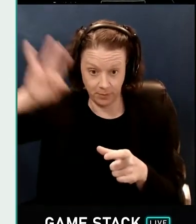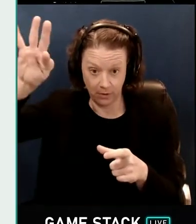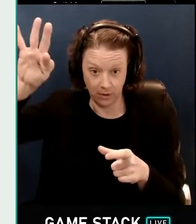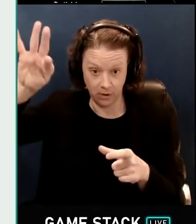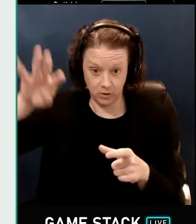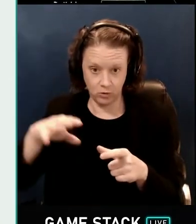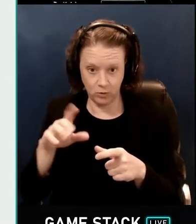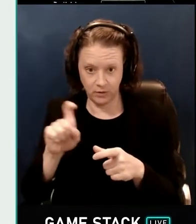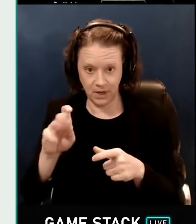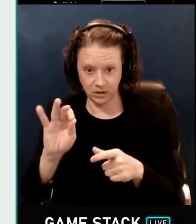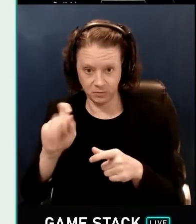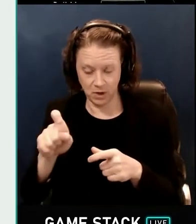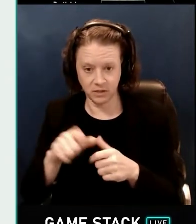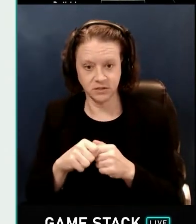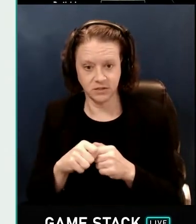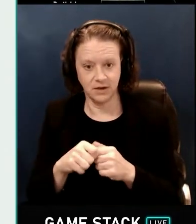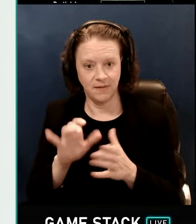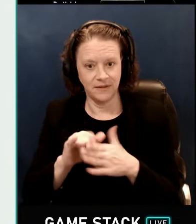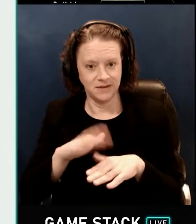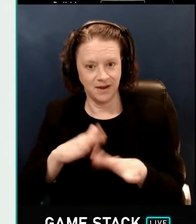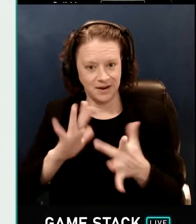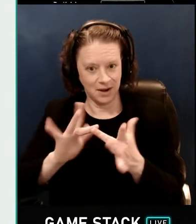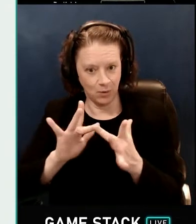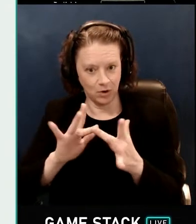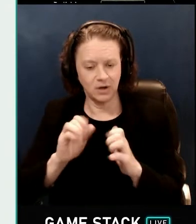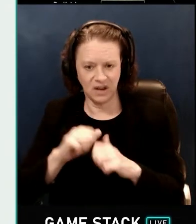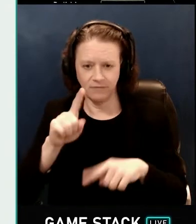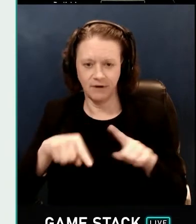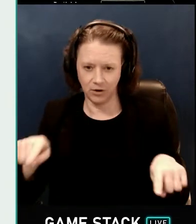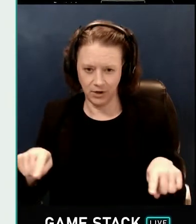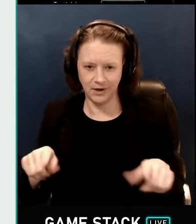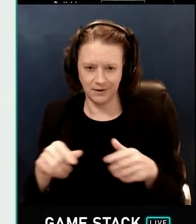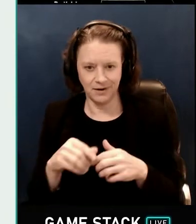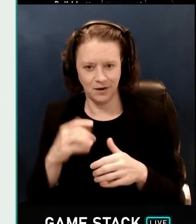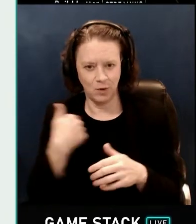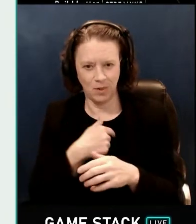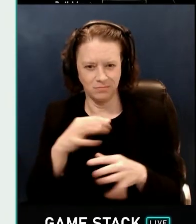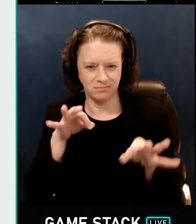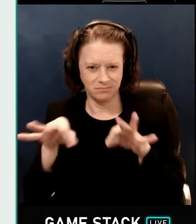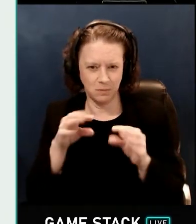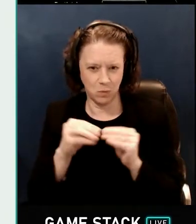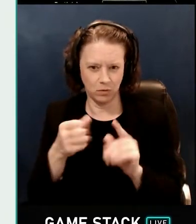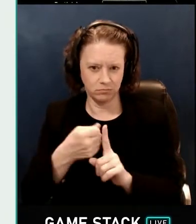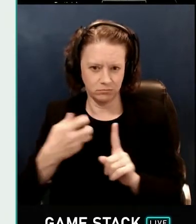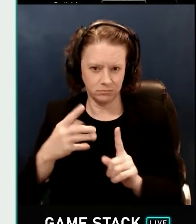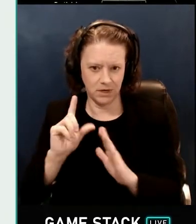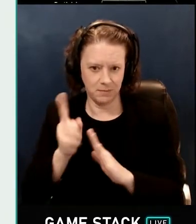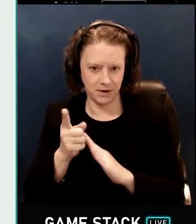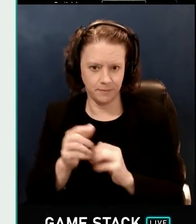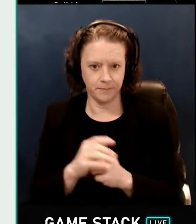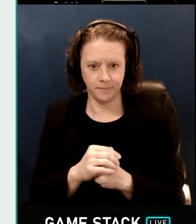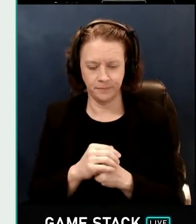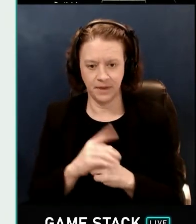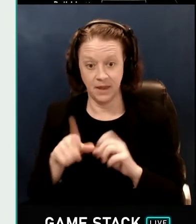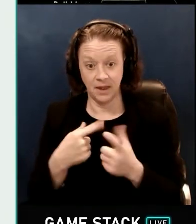And that's over a network which can very we’ll get into more of that in a minute. Then it gets into the game loop.